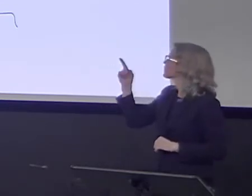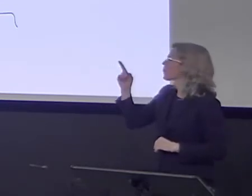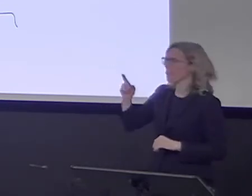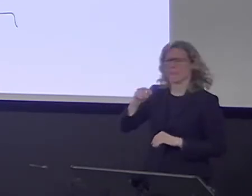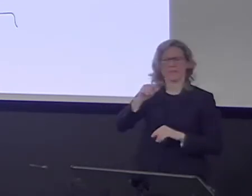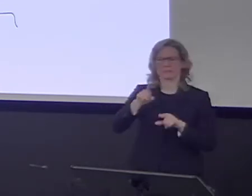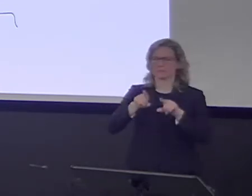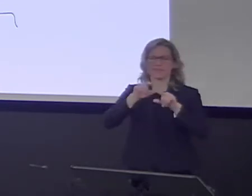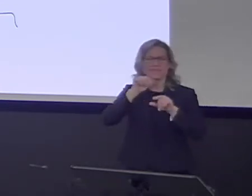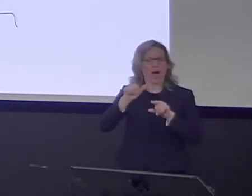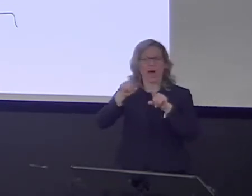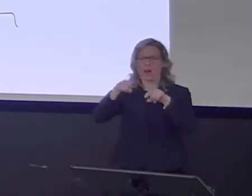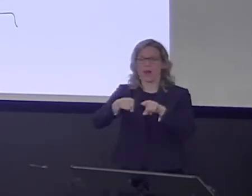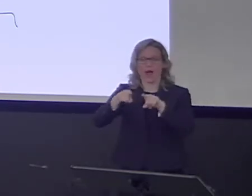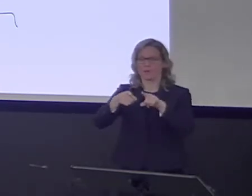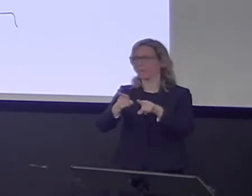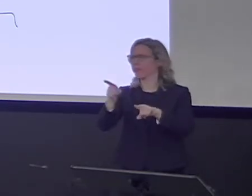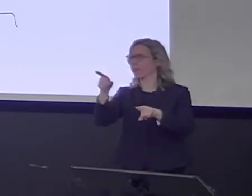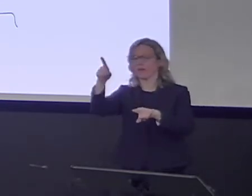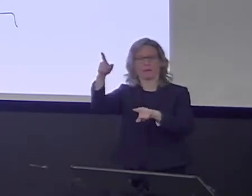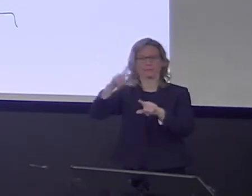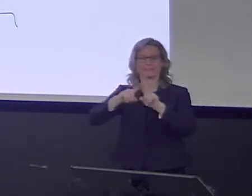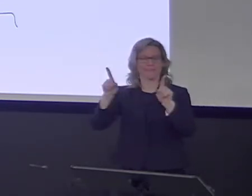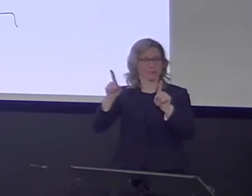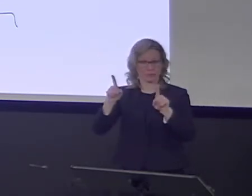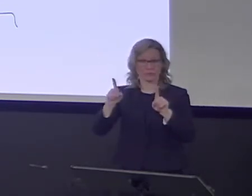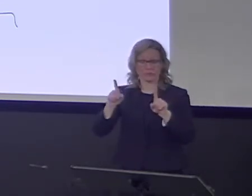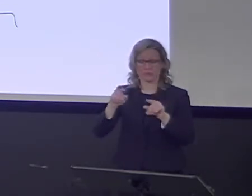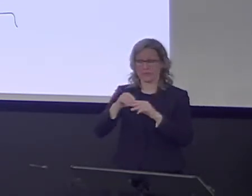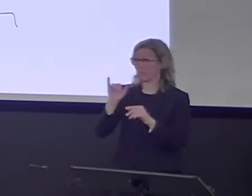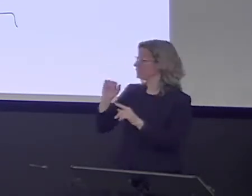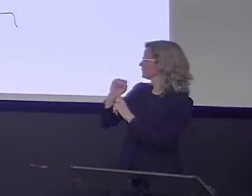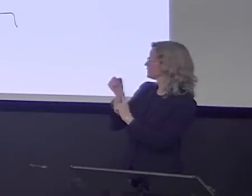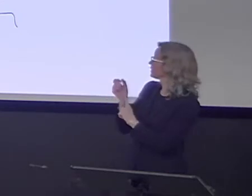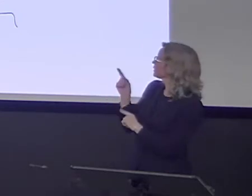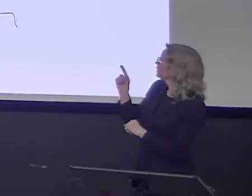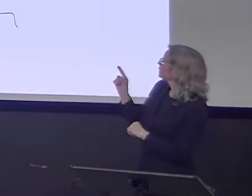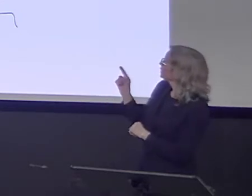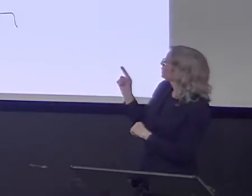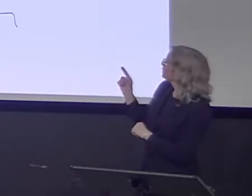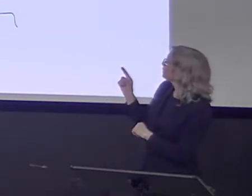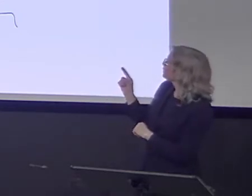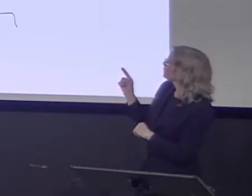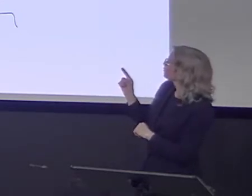in the case of the occluded situation or not aligned in any situation actually,